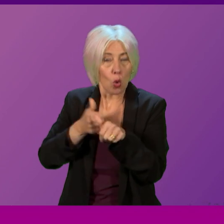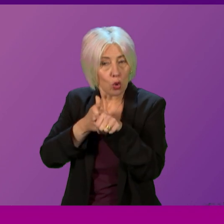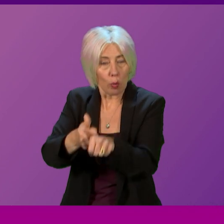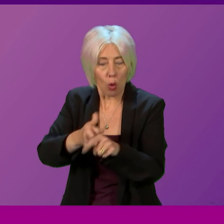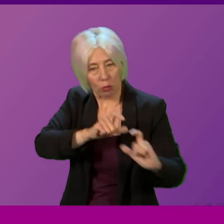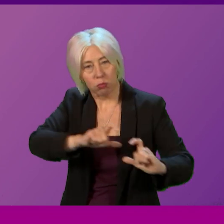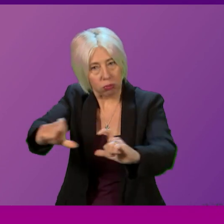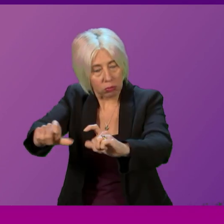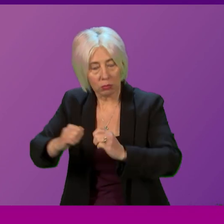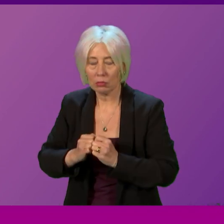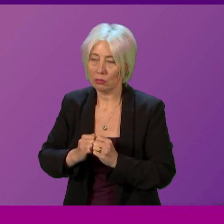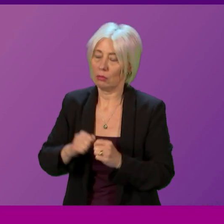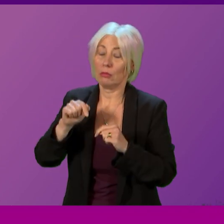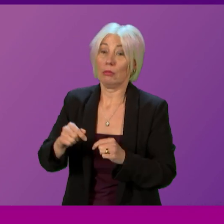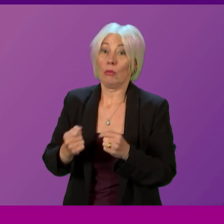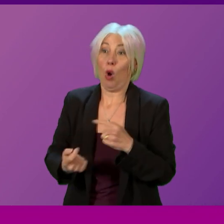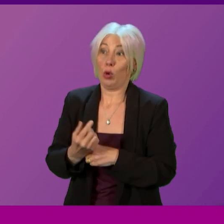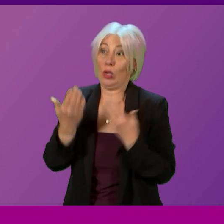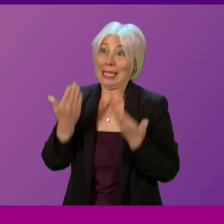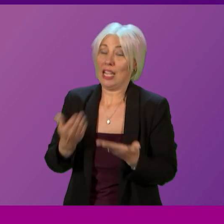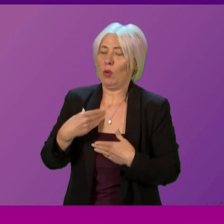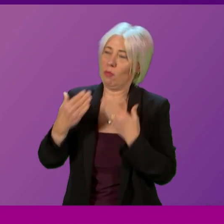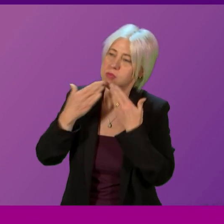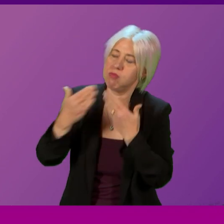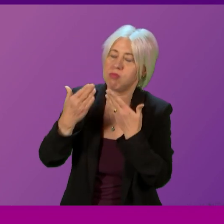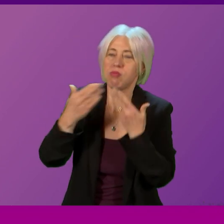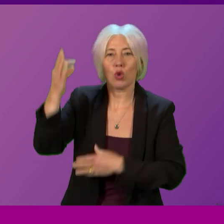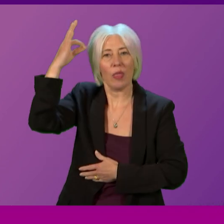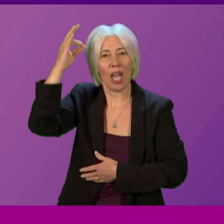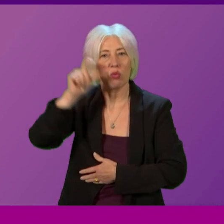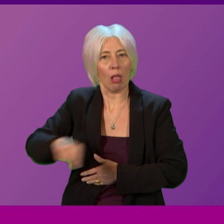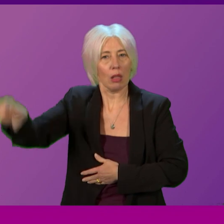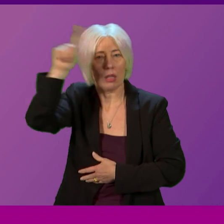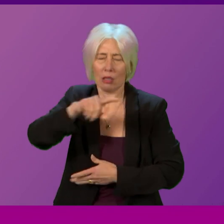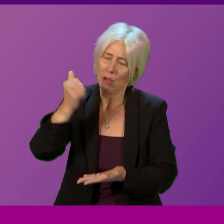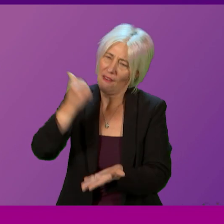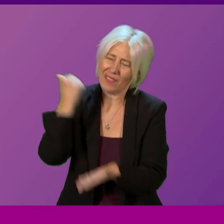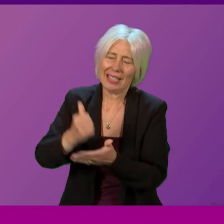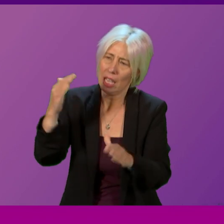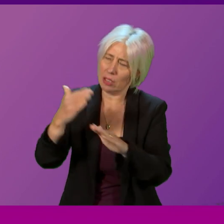I take the opportunity to put on record my thanks to local councils, which have done fantastic work on that.